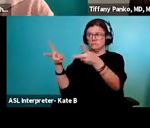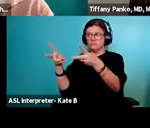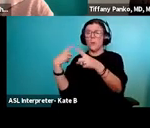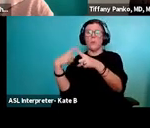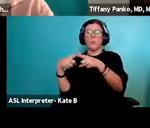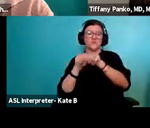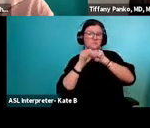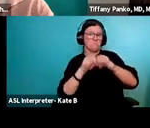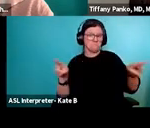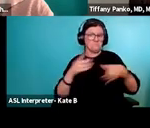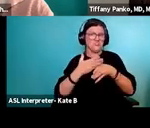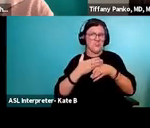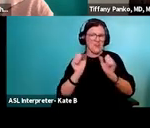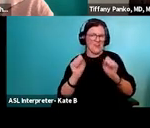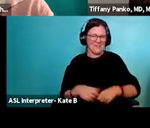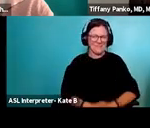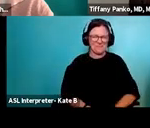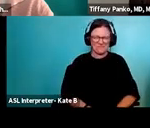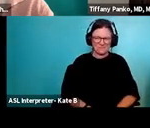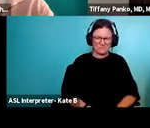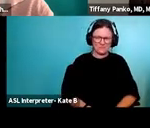it again.